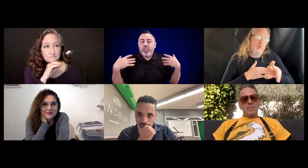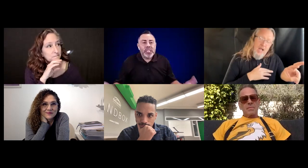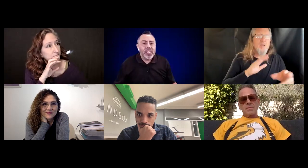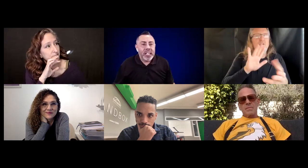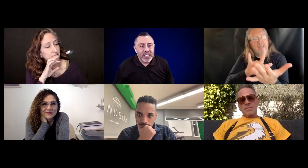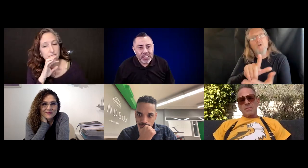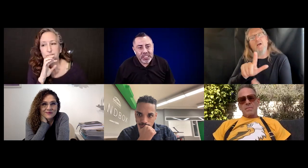But it was so exciting to see a friend of mine on the right.